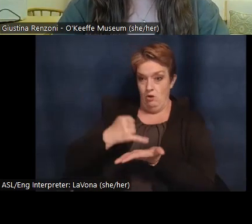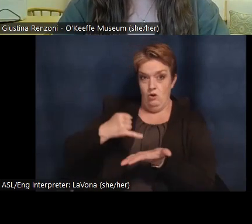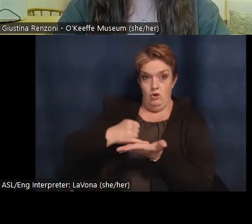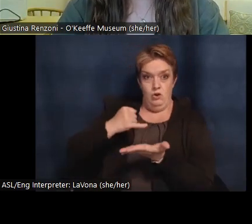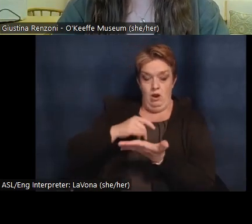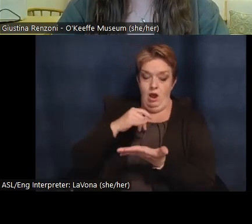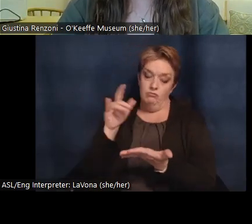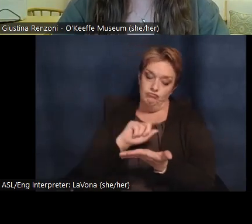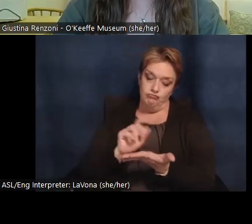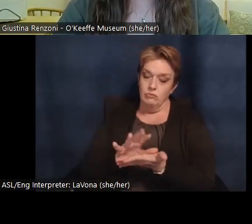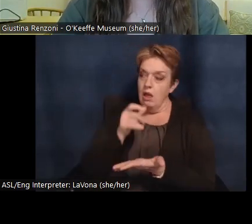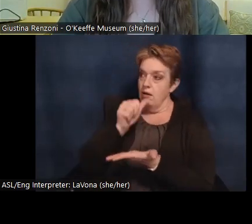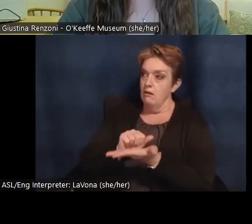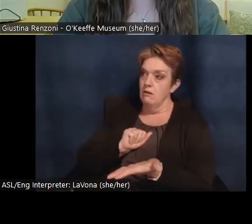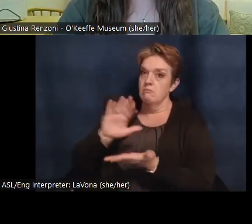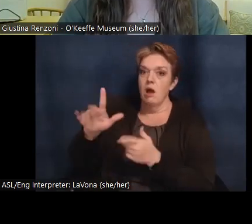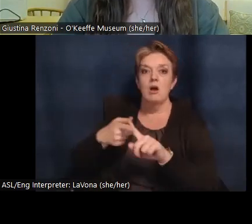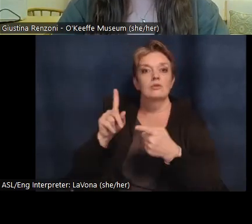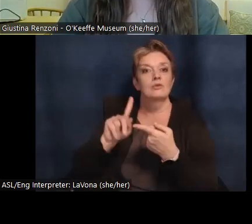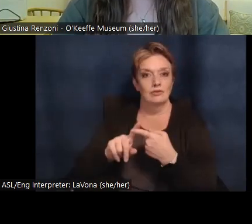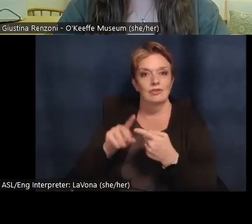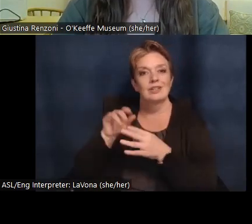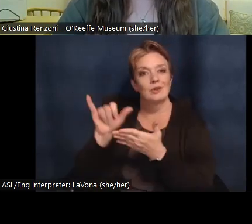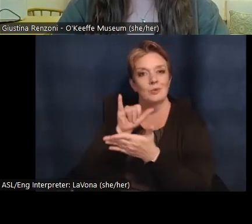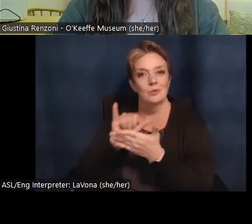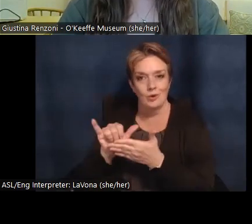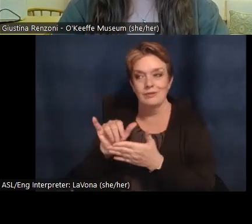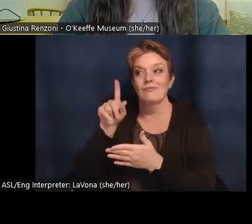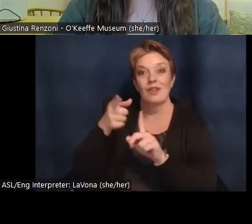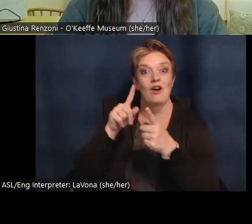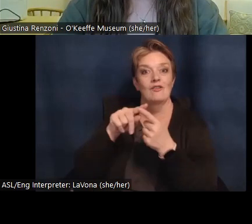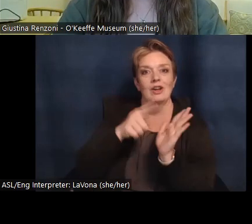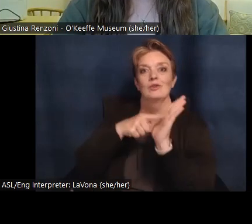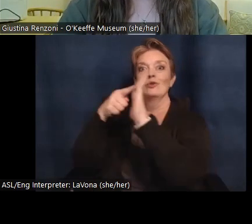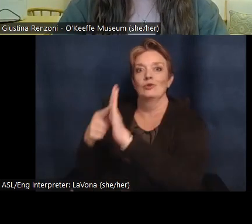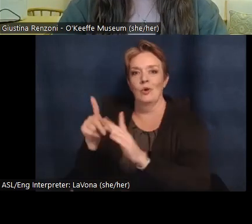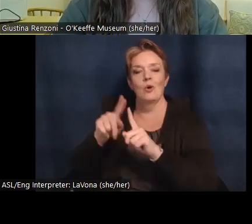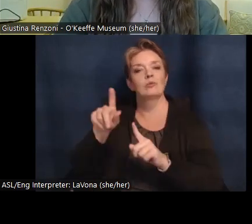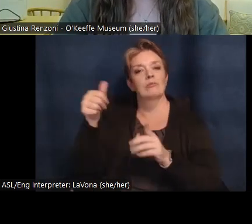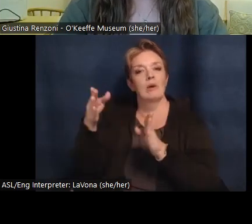Her friend showed them to Alfred Stieglitz, an art dealer and internationally known photographer,